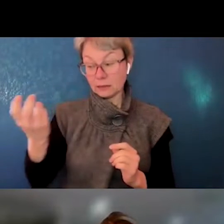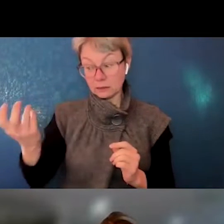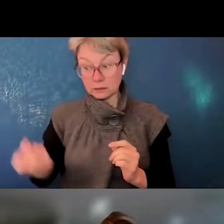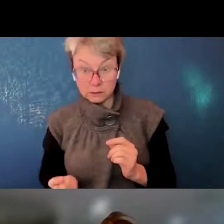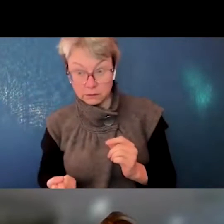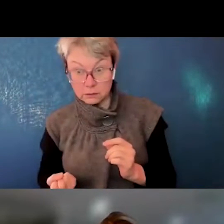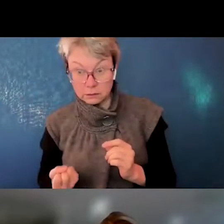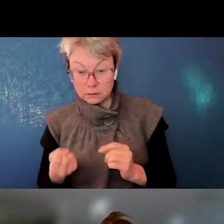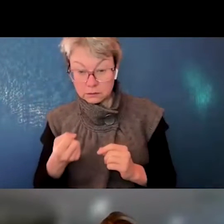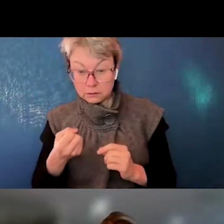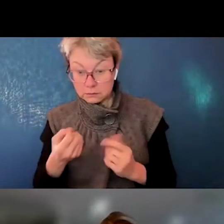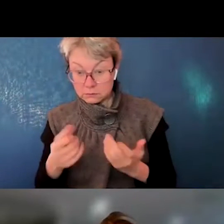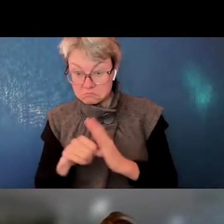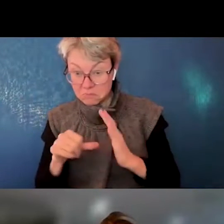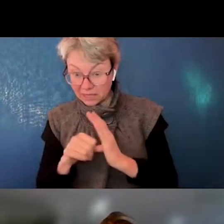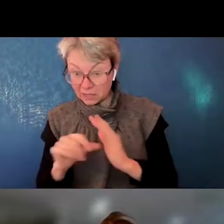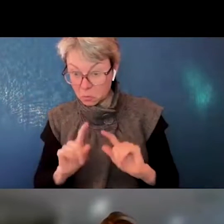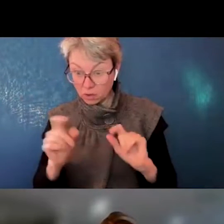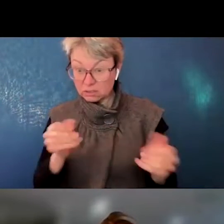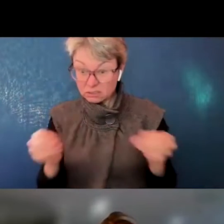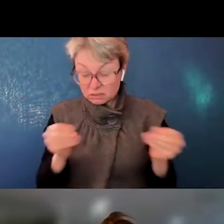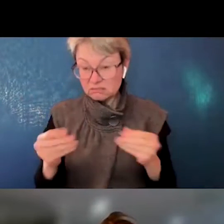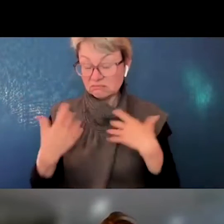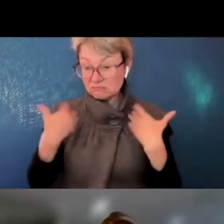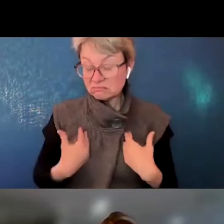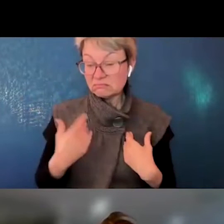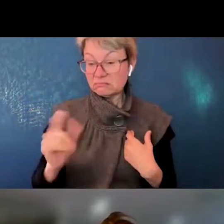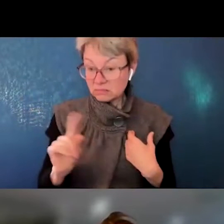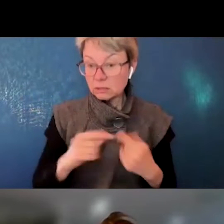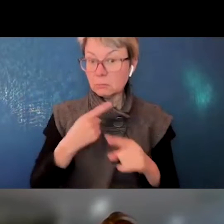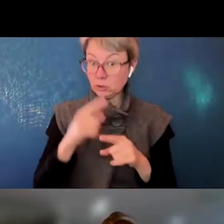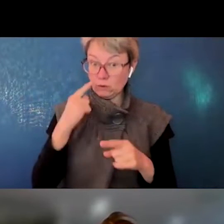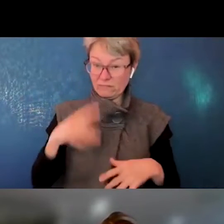said um there are so many policies available and so our lawyers know the kinds of policies that